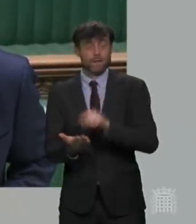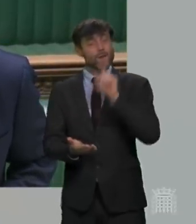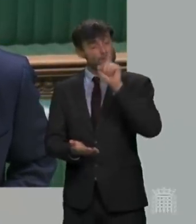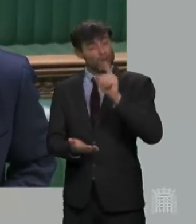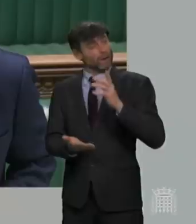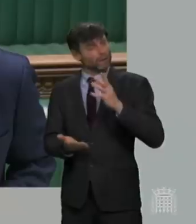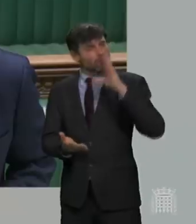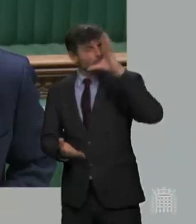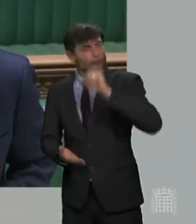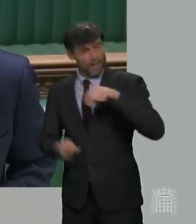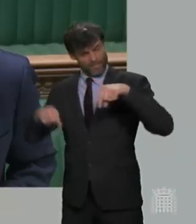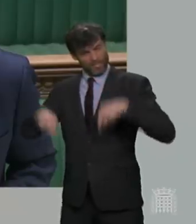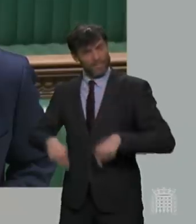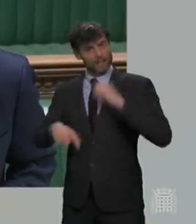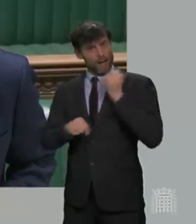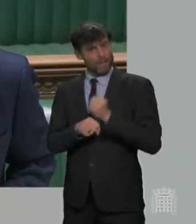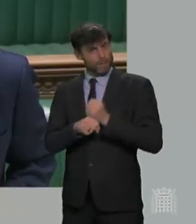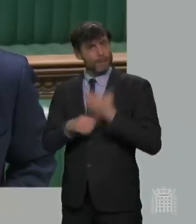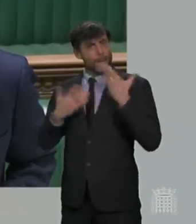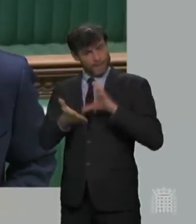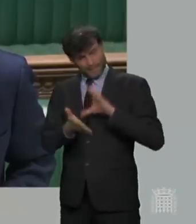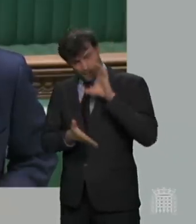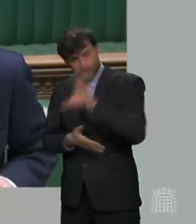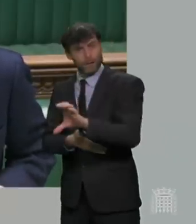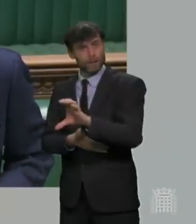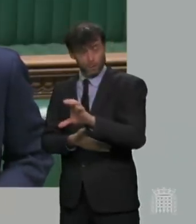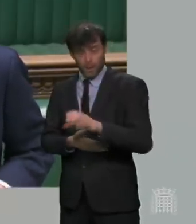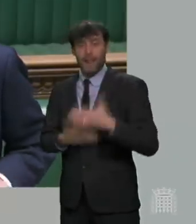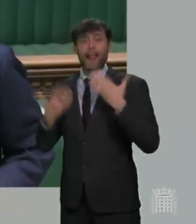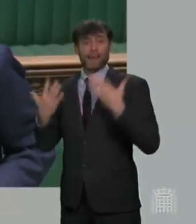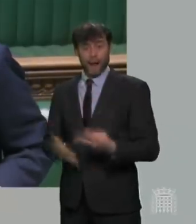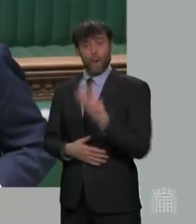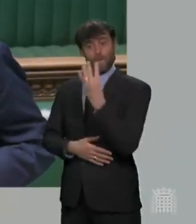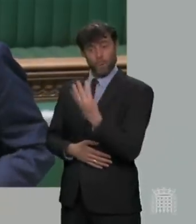there are 49,000 more people in the NHS this year than last year. That means that there